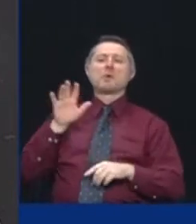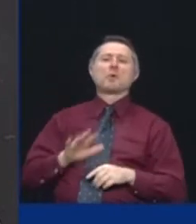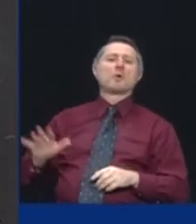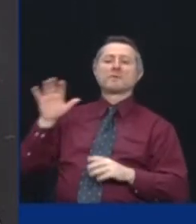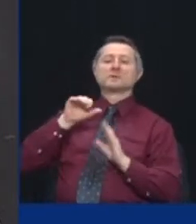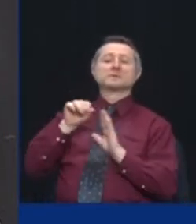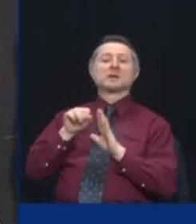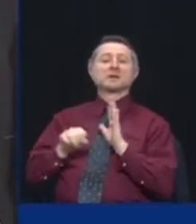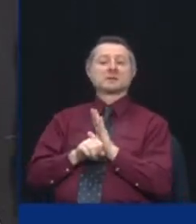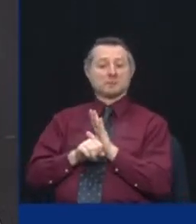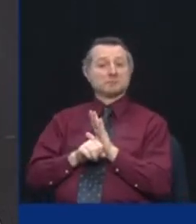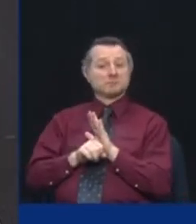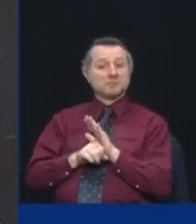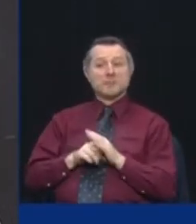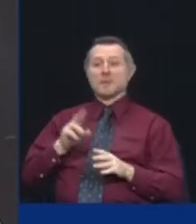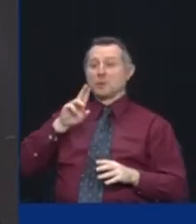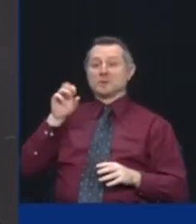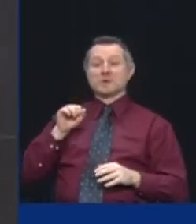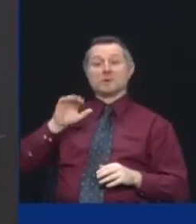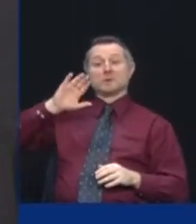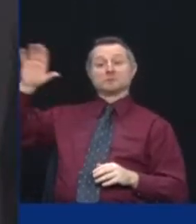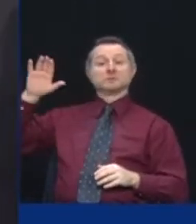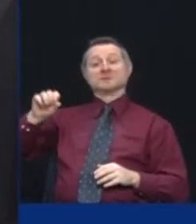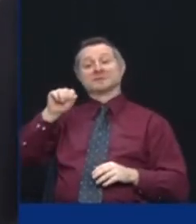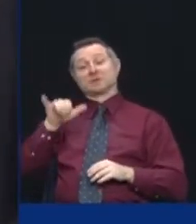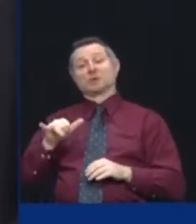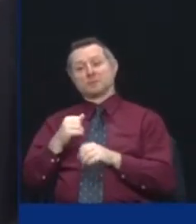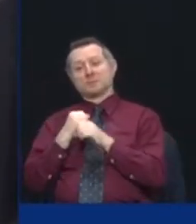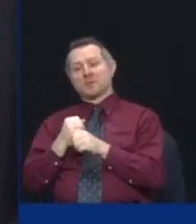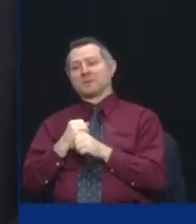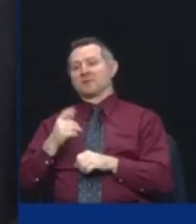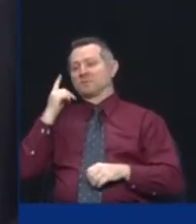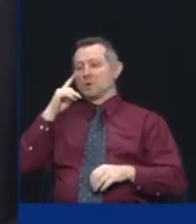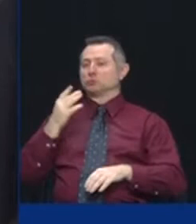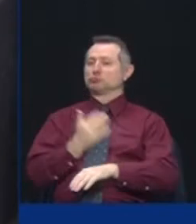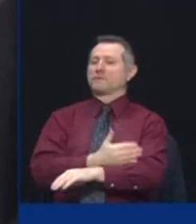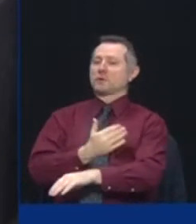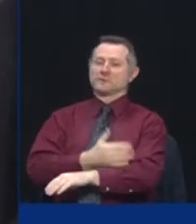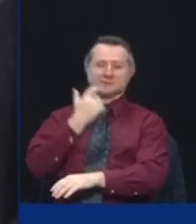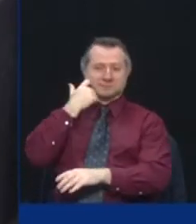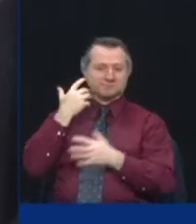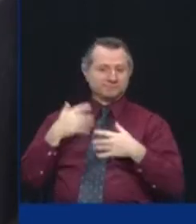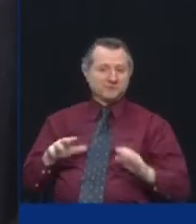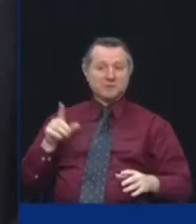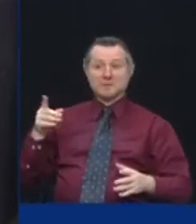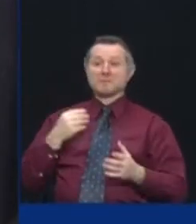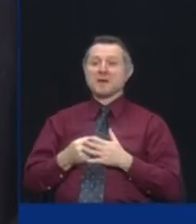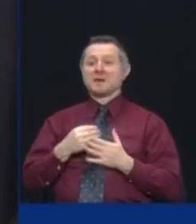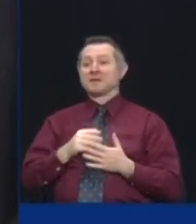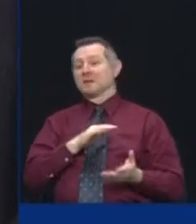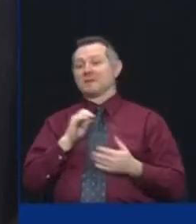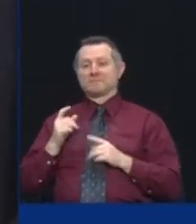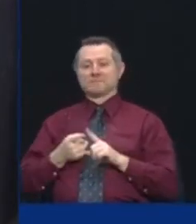NOT JUST A NEW YORK CITY ISSUE. THIS IS STATEWIDE. IT'S NATIONAL.